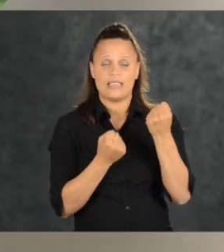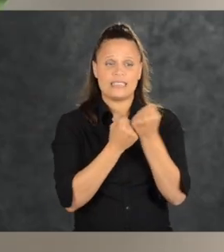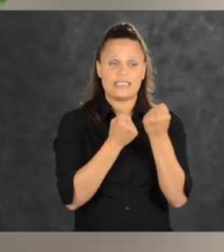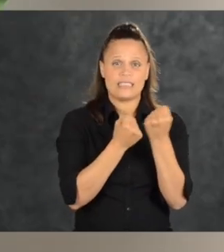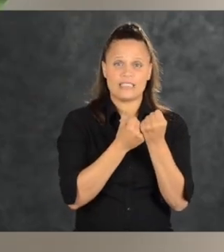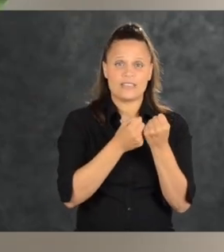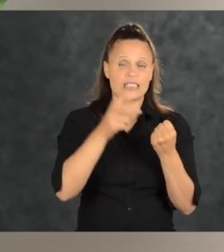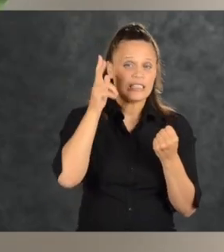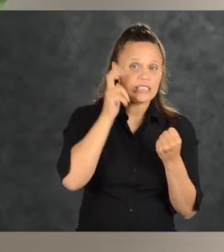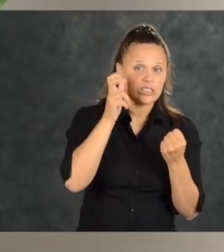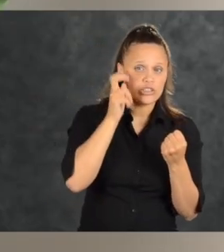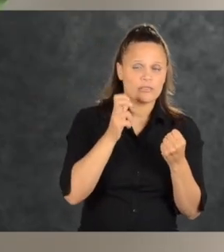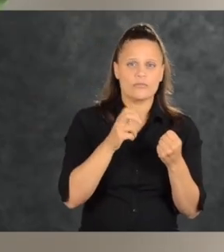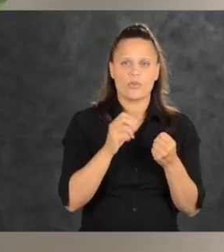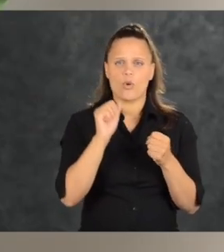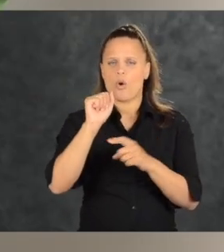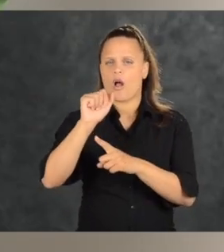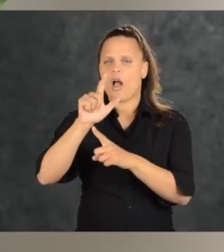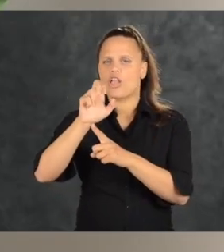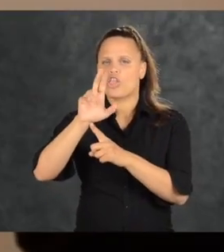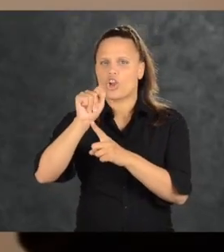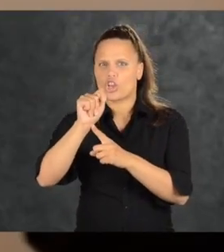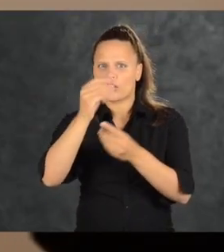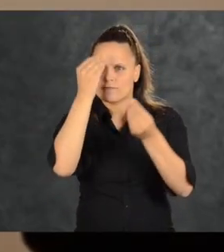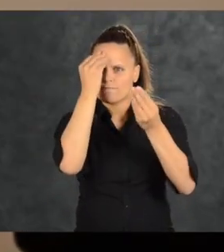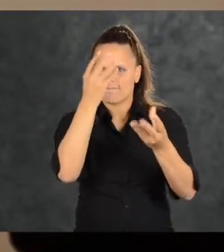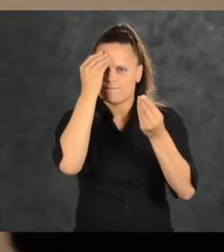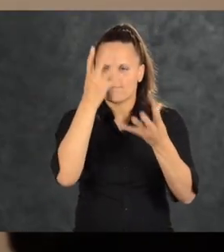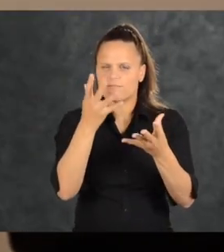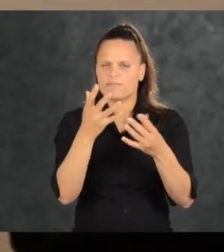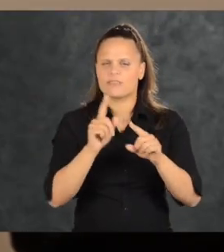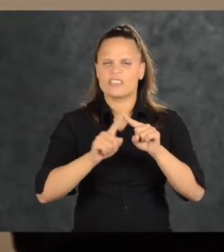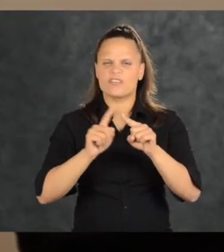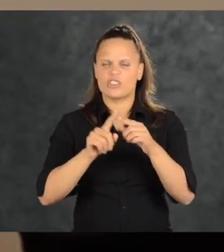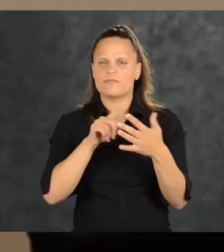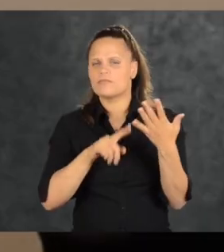through the Division for the Blind and. Her guide dog gets pats on the head from Sadie before she